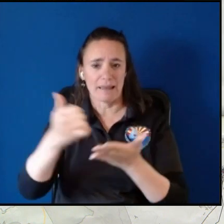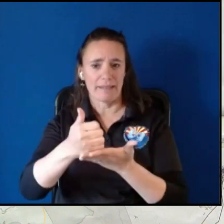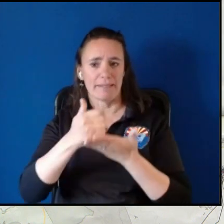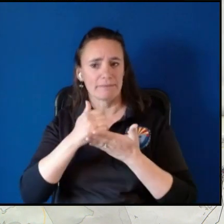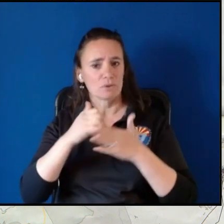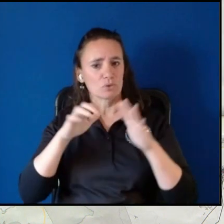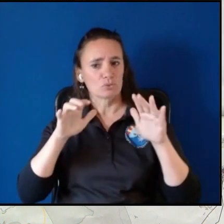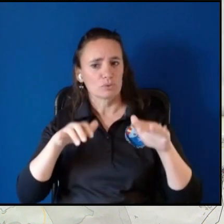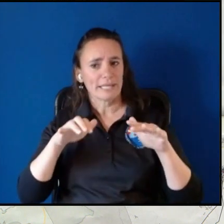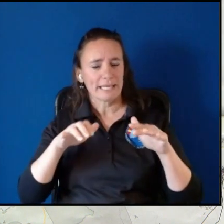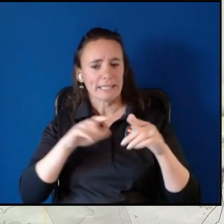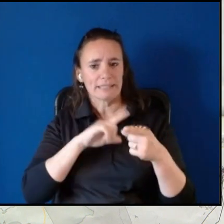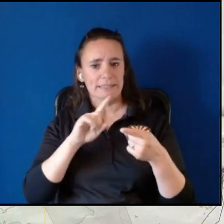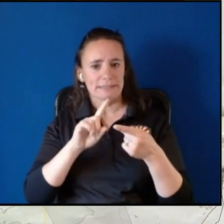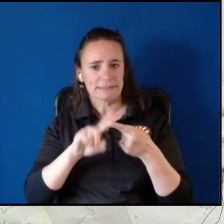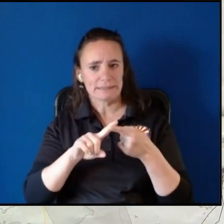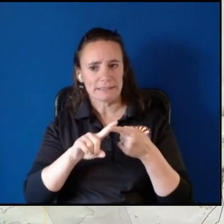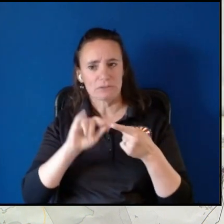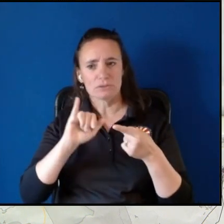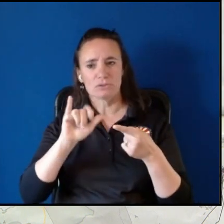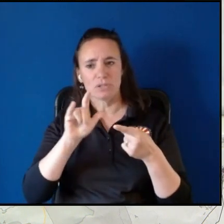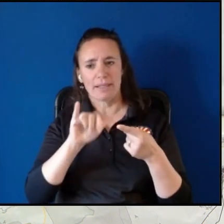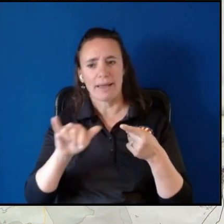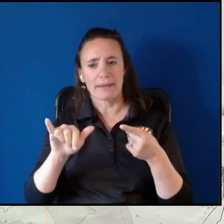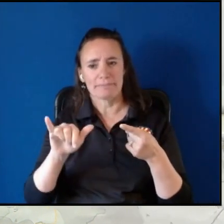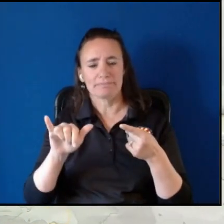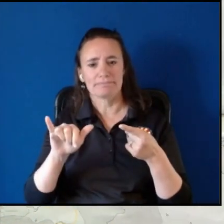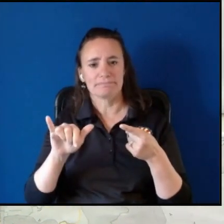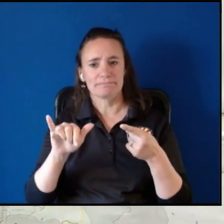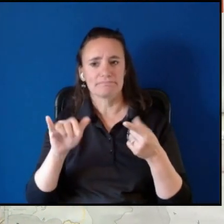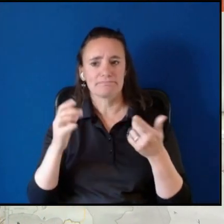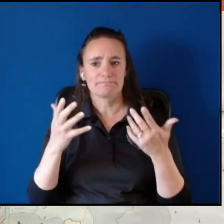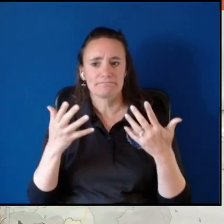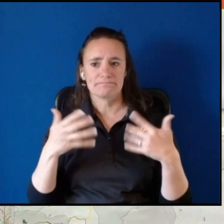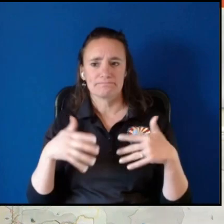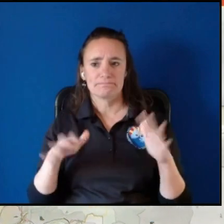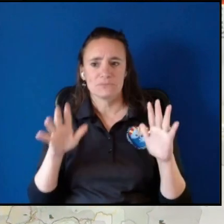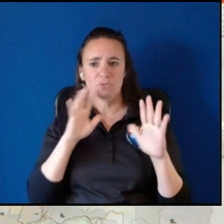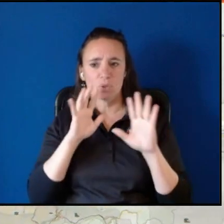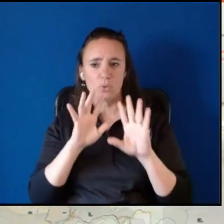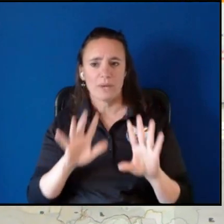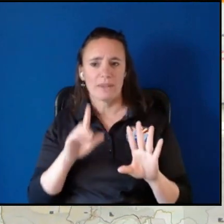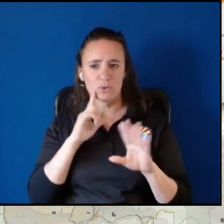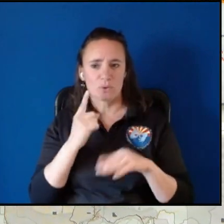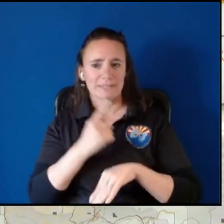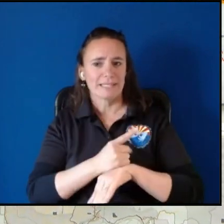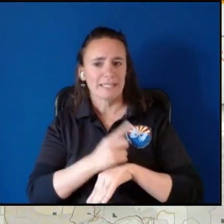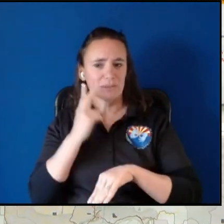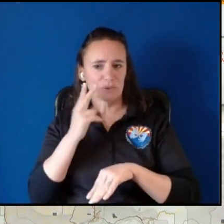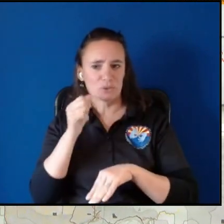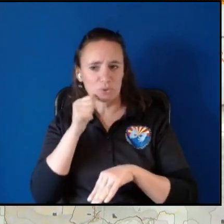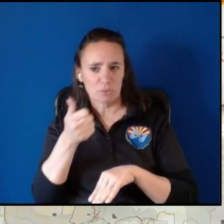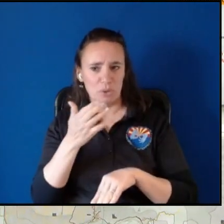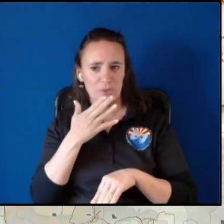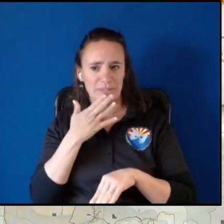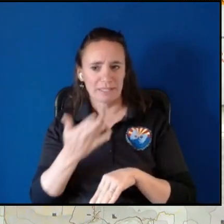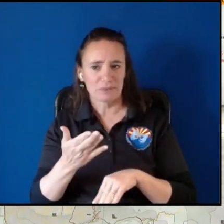towards July. So, that pretty much takes care of weather for the day and we'll see you tomorrow. Thank you.